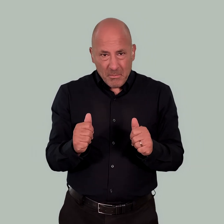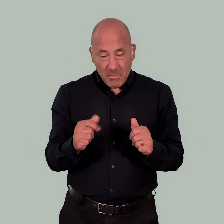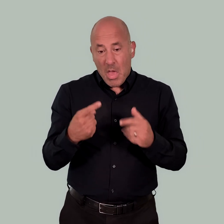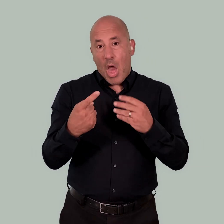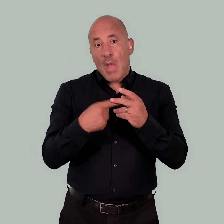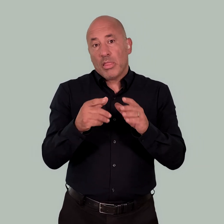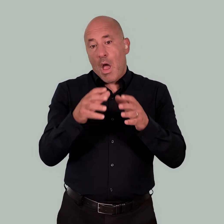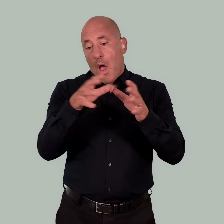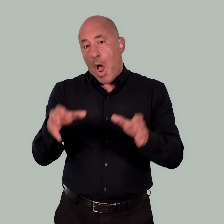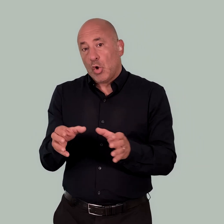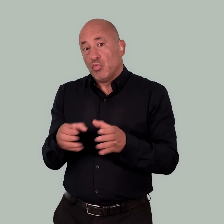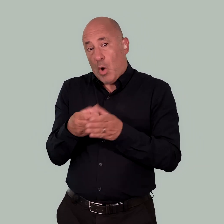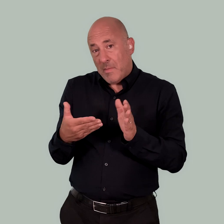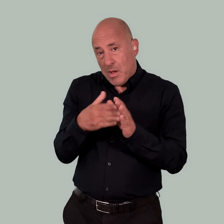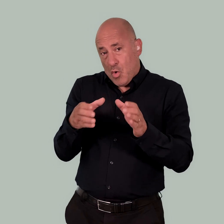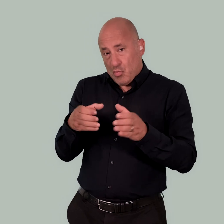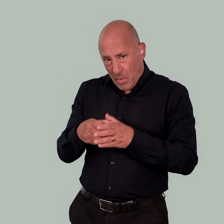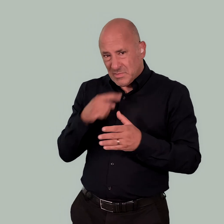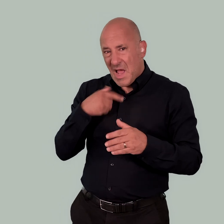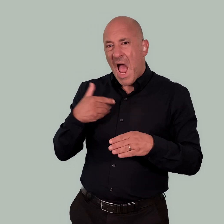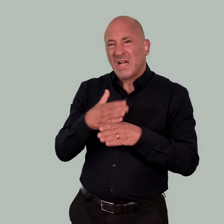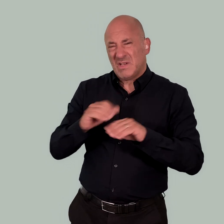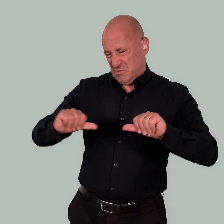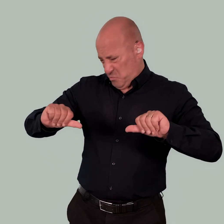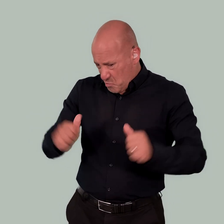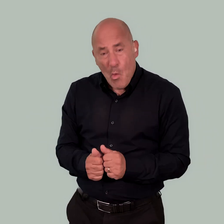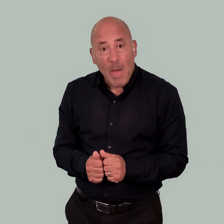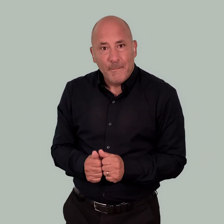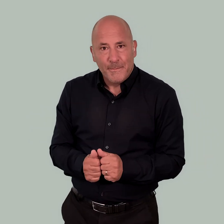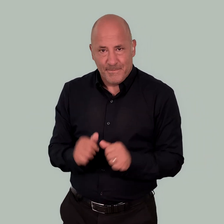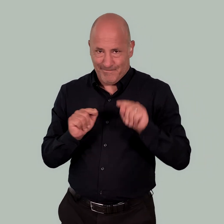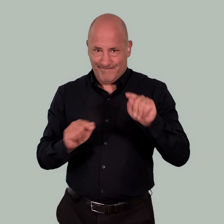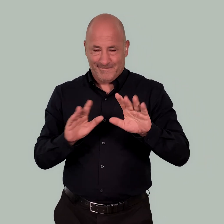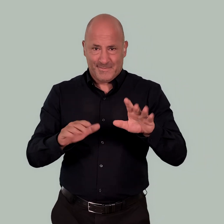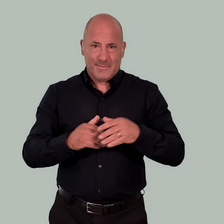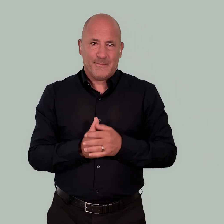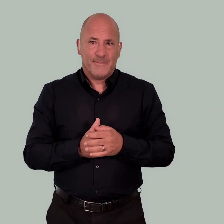with a further subgroup identified if their activities are reduced “a lot”.